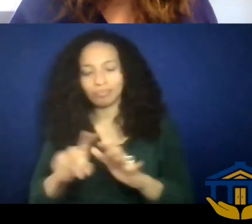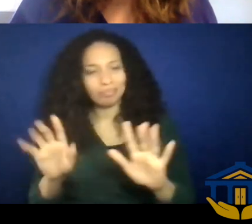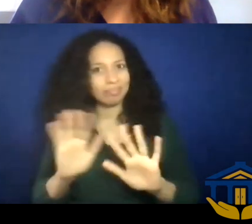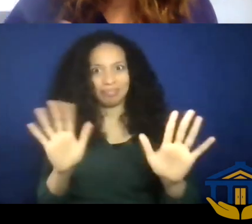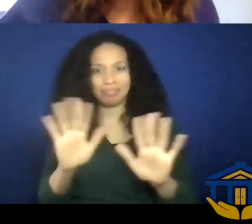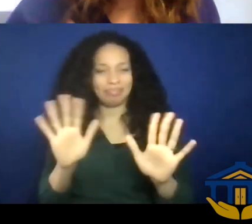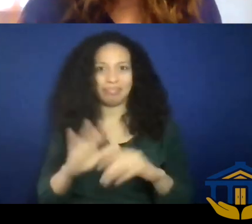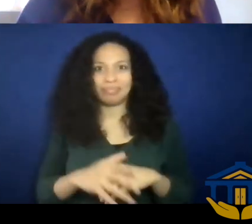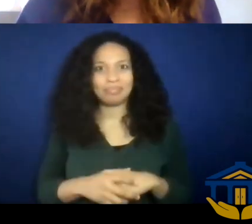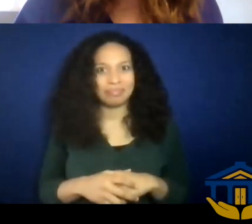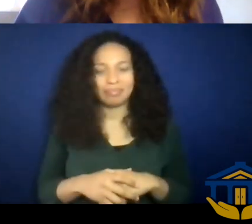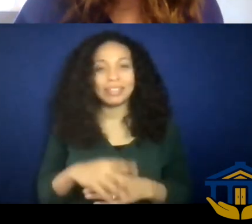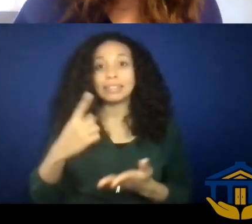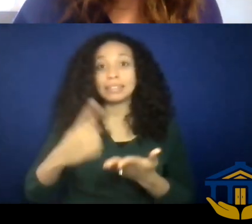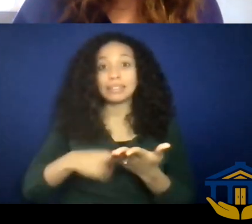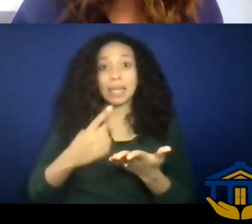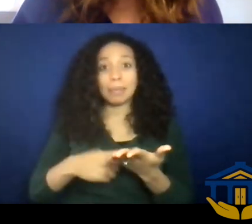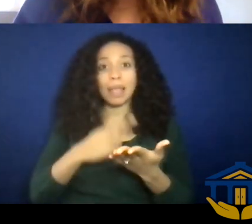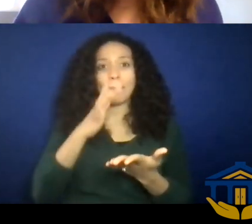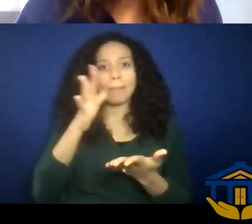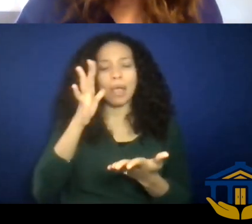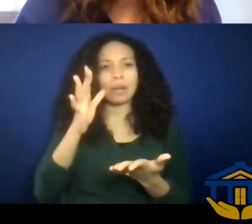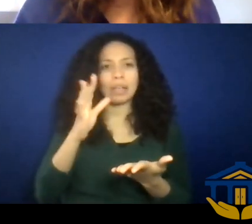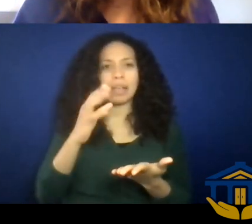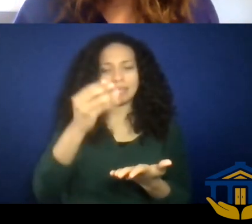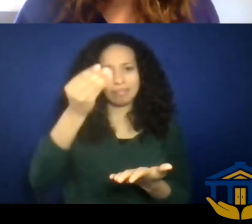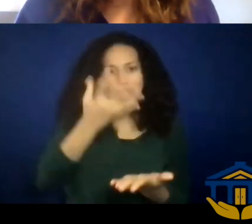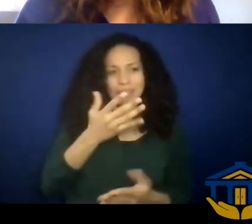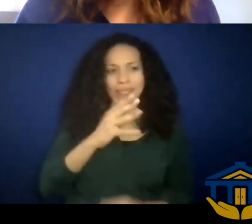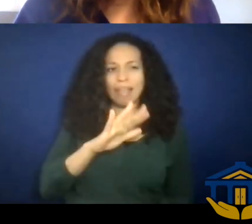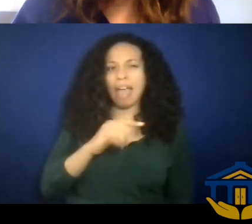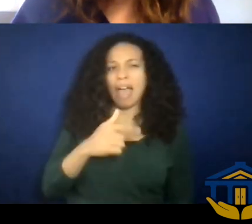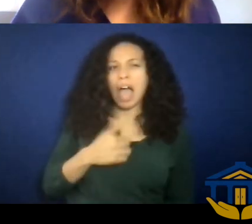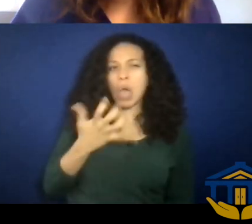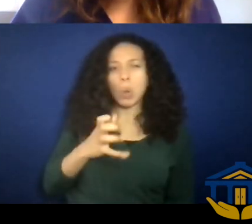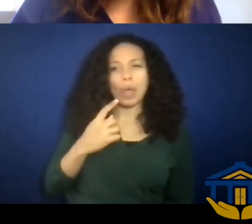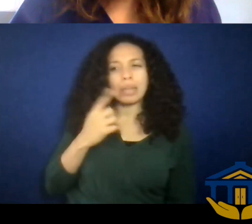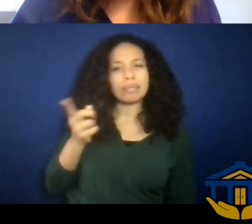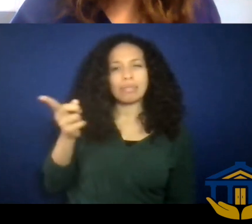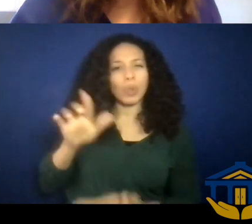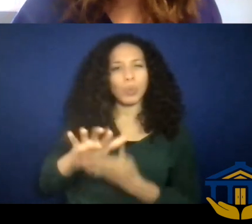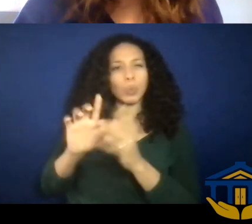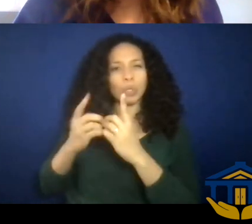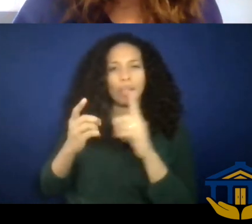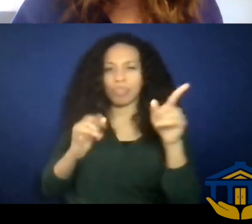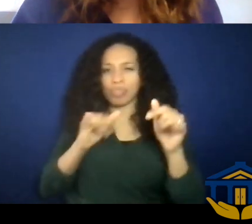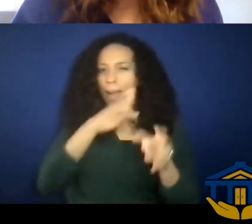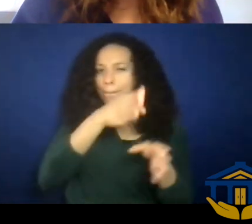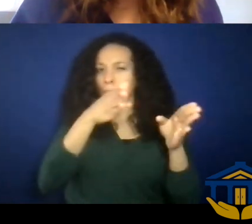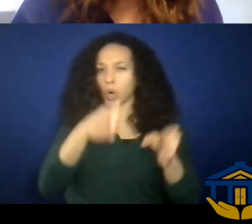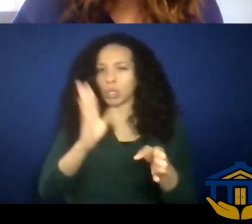“I don't want to let them know so and so is coming to this meeting. I'm just gonna bring them.” I